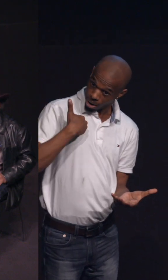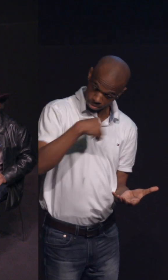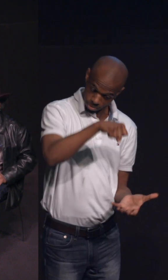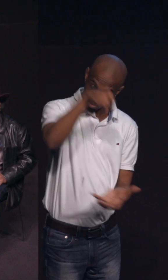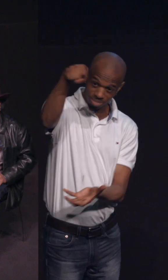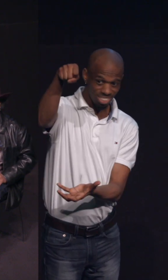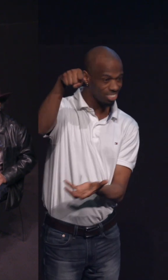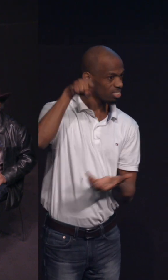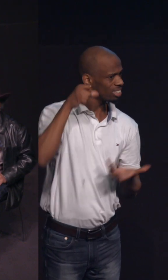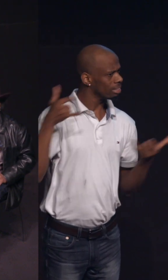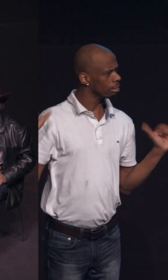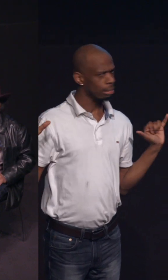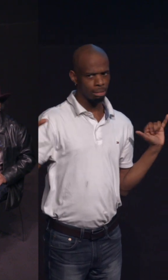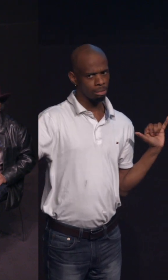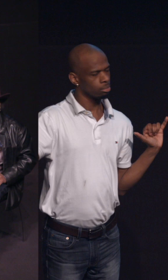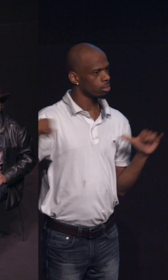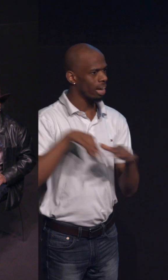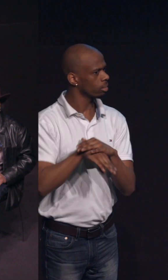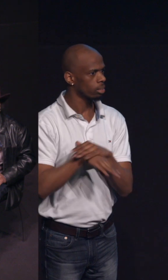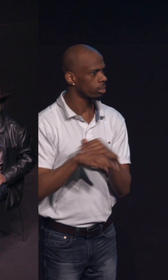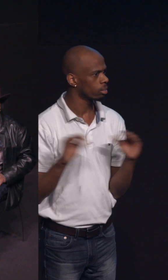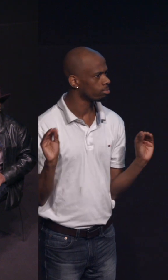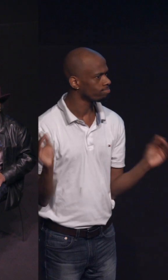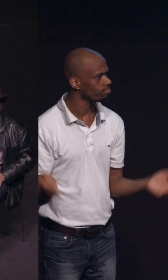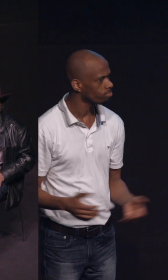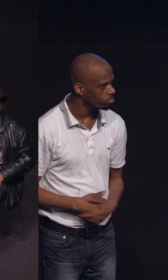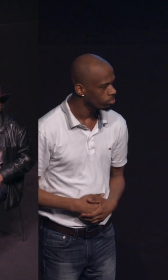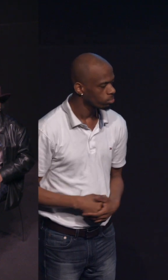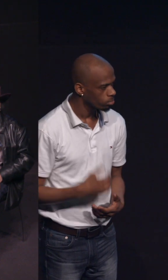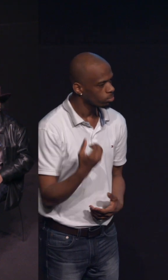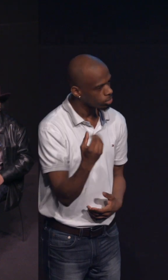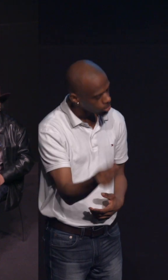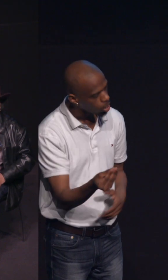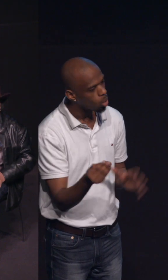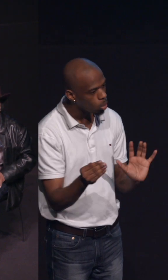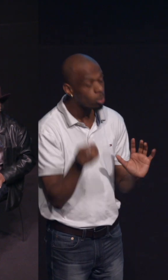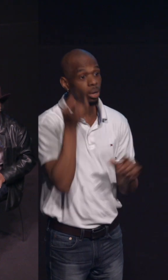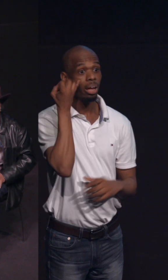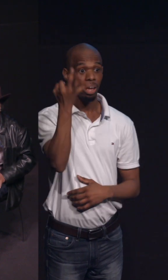mustard greens, stuff like that, they wasn't there. So if I had let me in, I wouldn't be in competition,